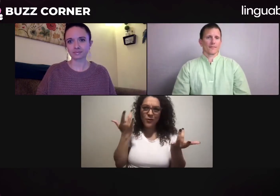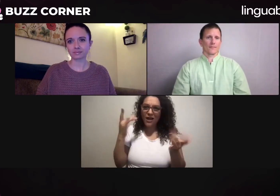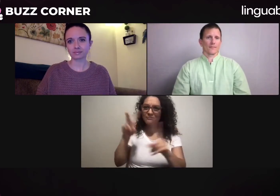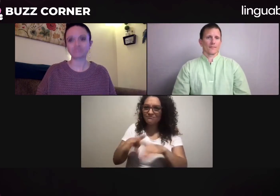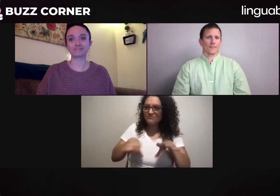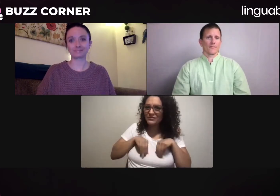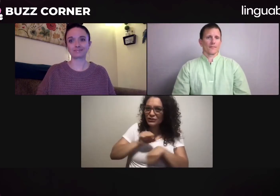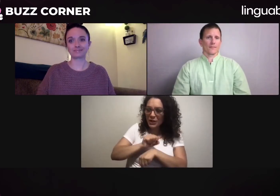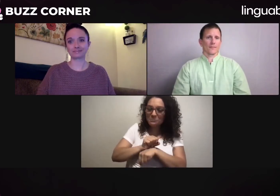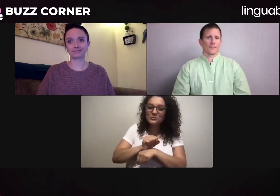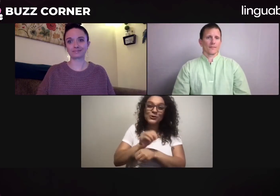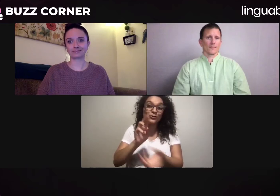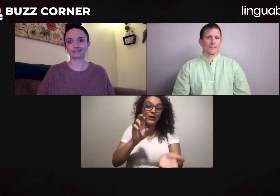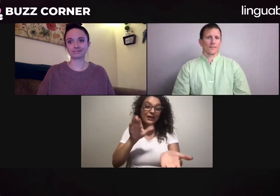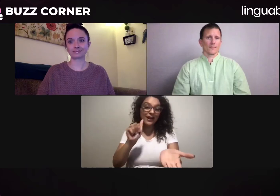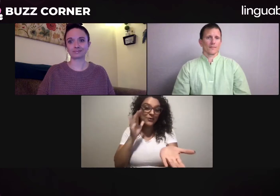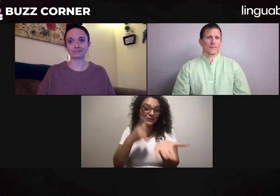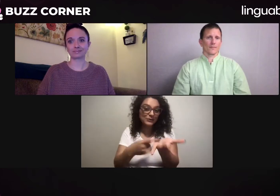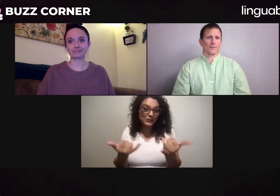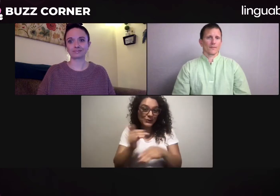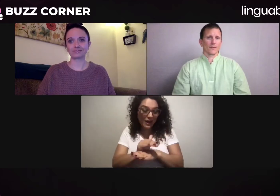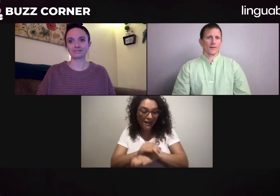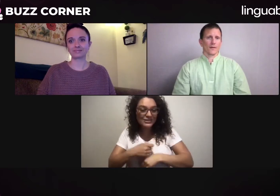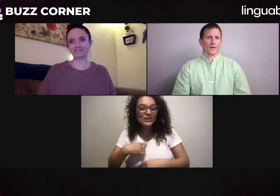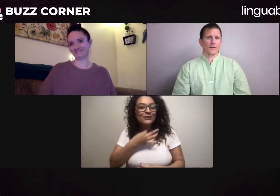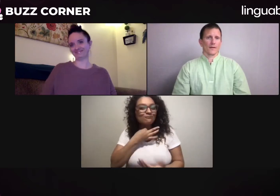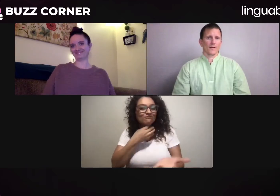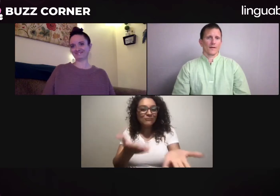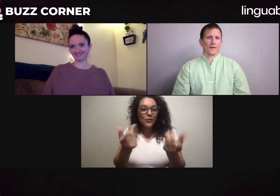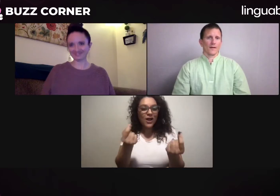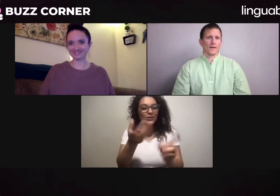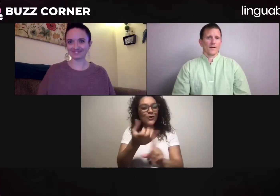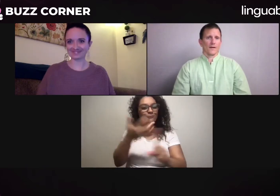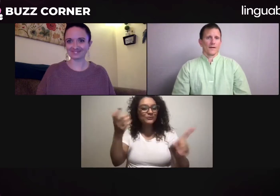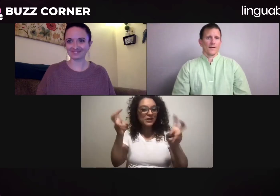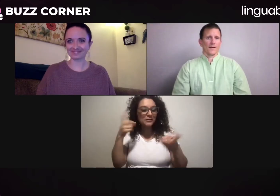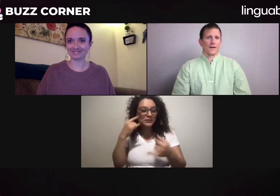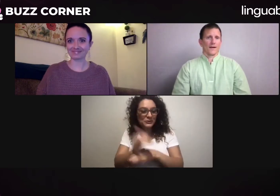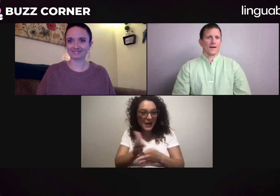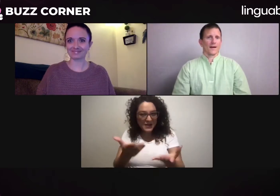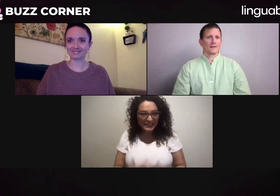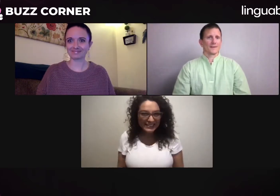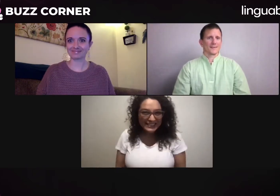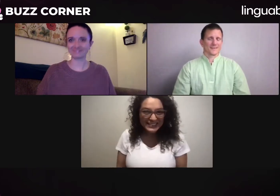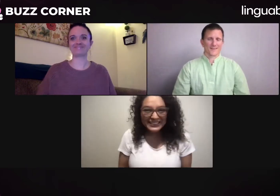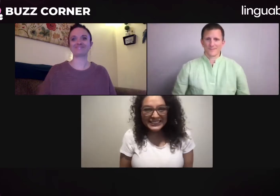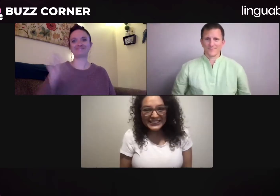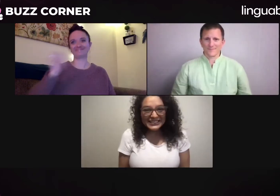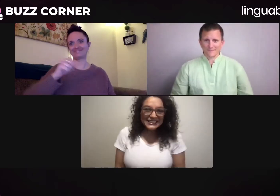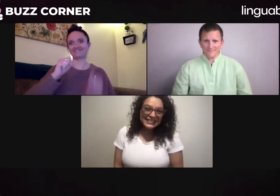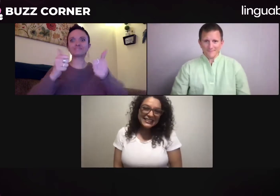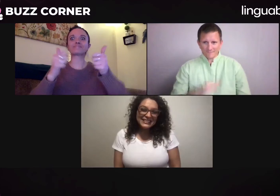and the potential benefits or motives in accepting those assignments. So we have our guest tonight to talk about that.